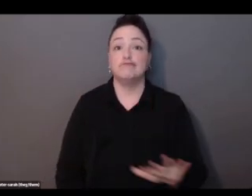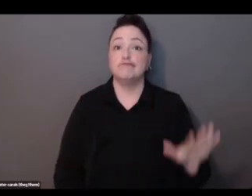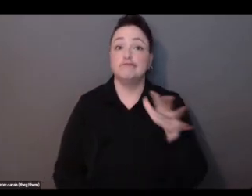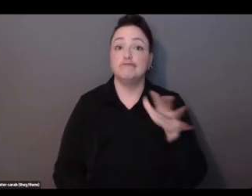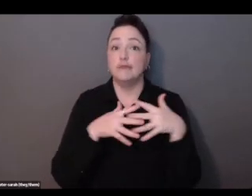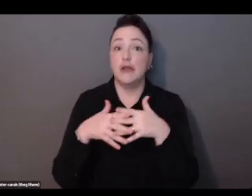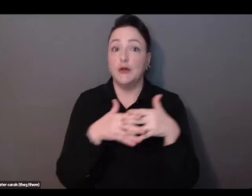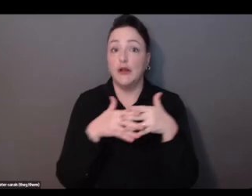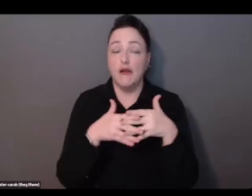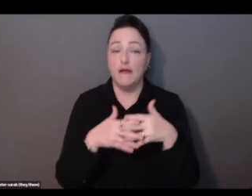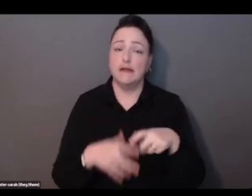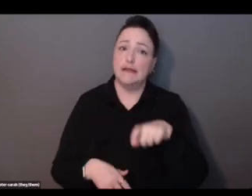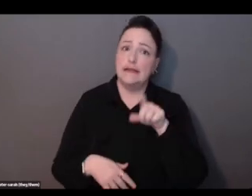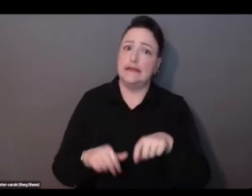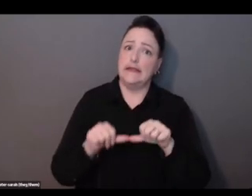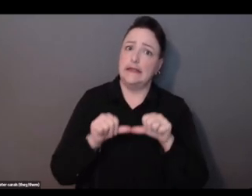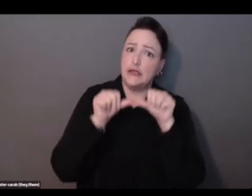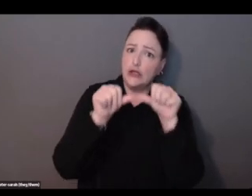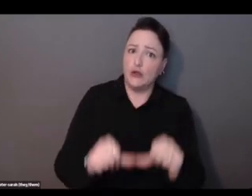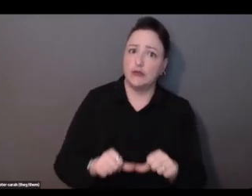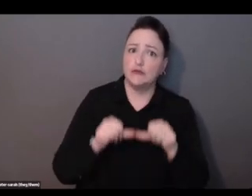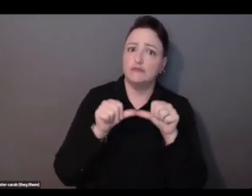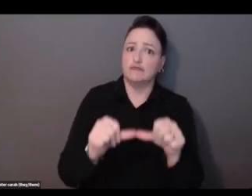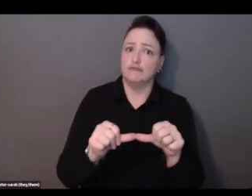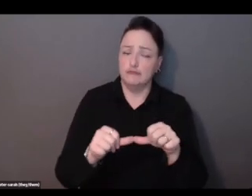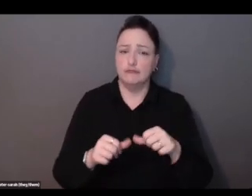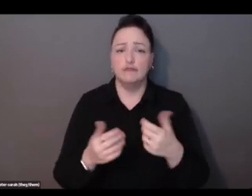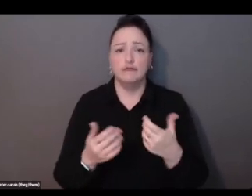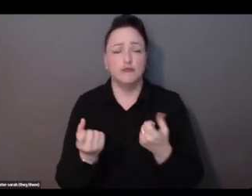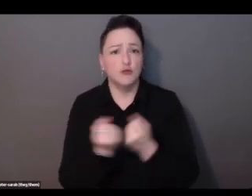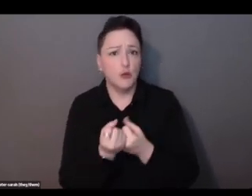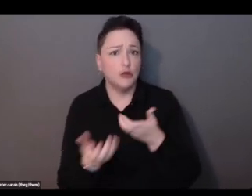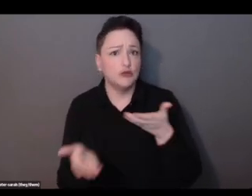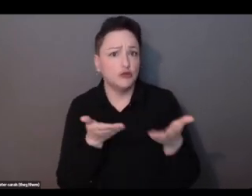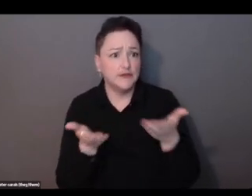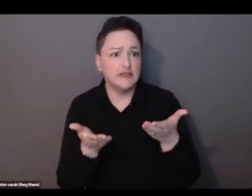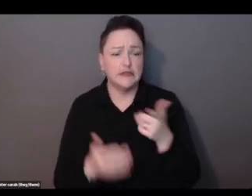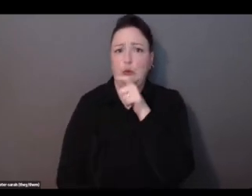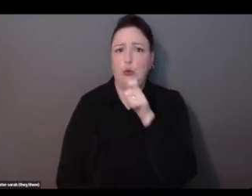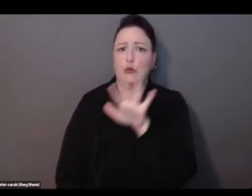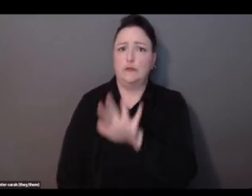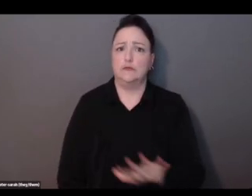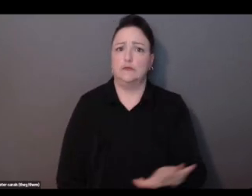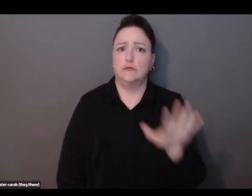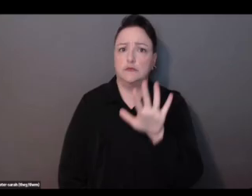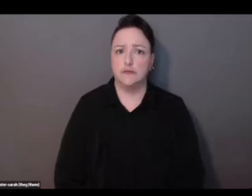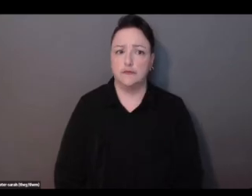Under this descriptive statistics